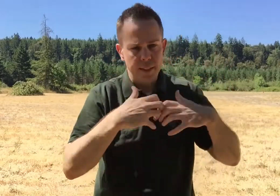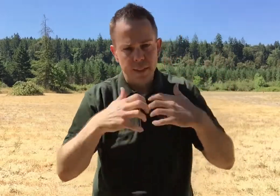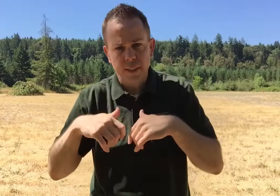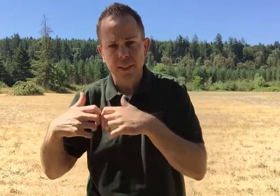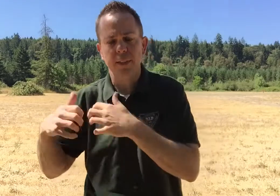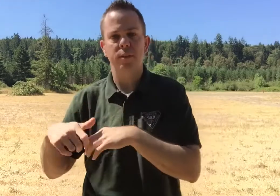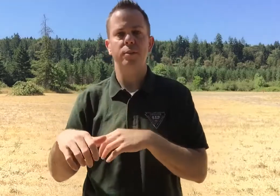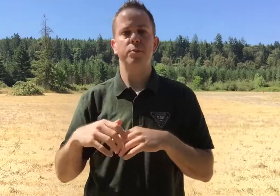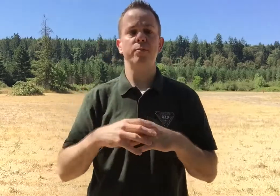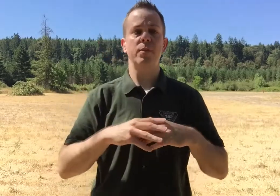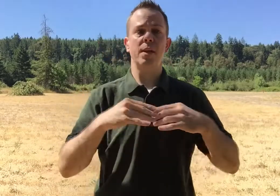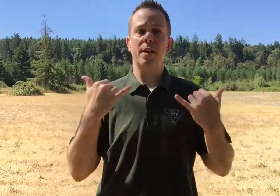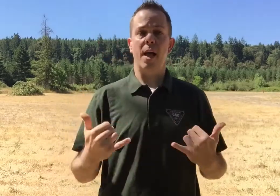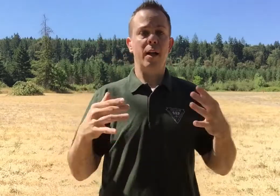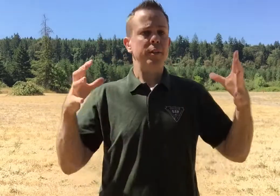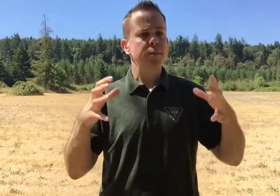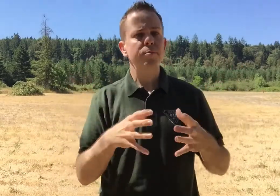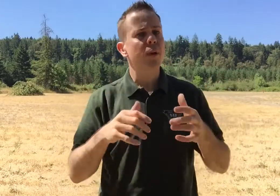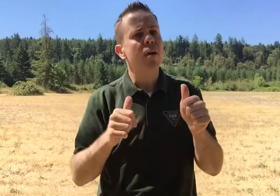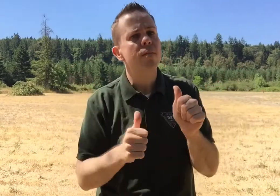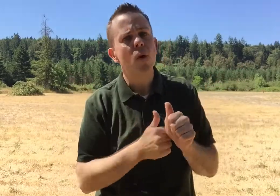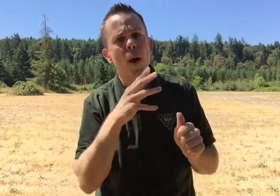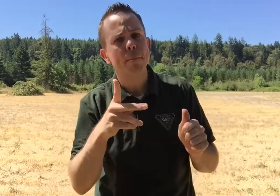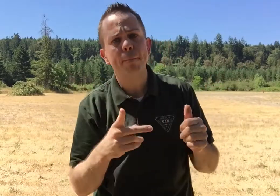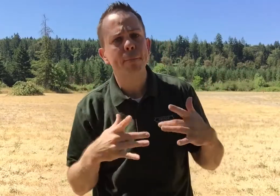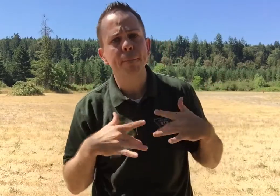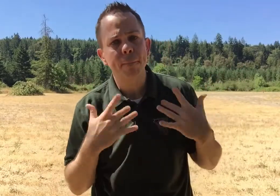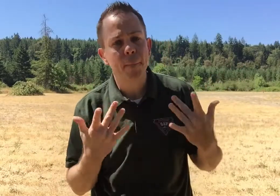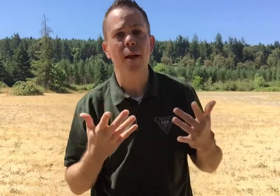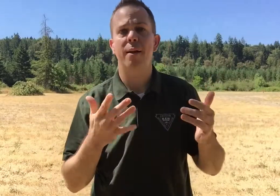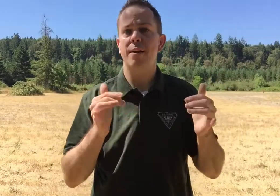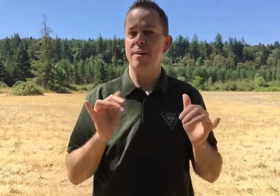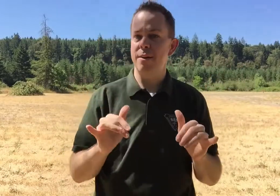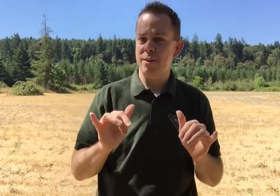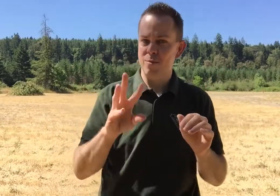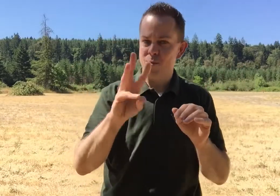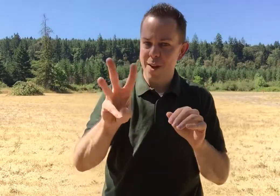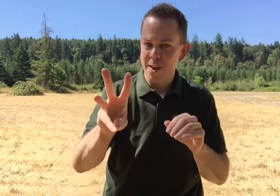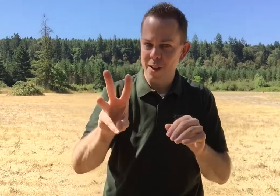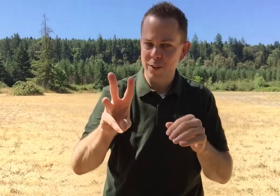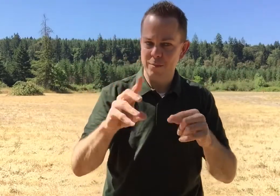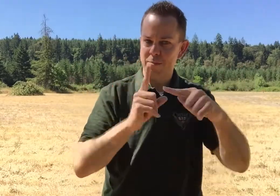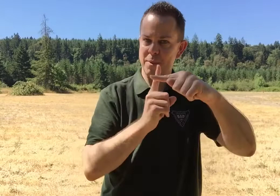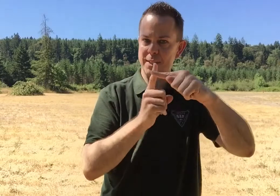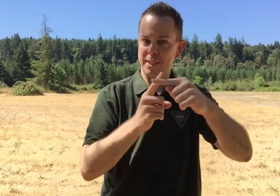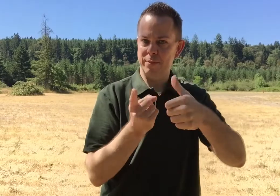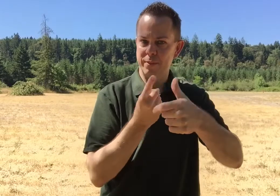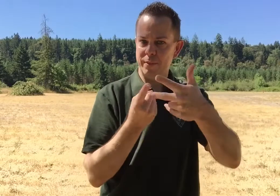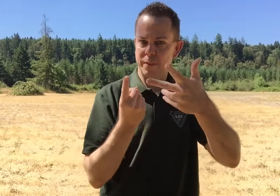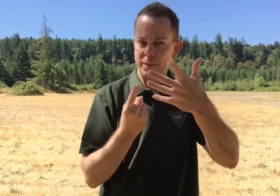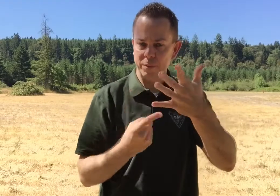to see how things were coming along. I am happy to report there have been many positive changes.